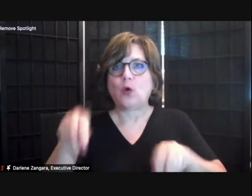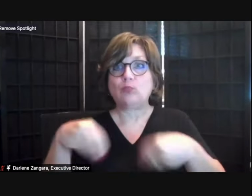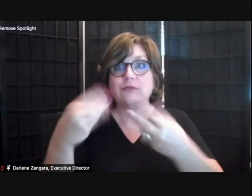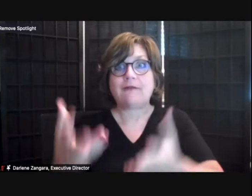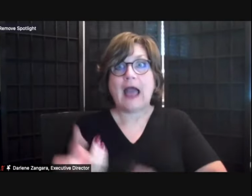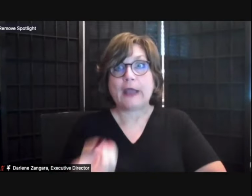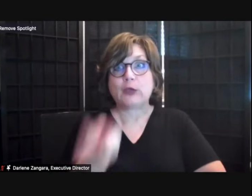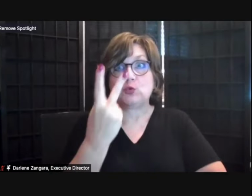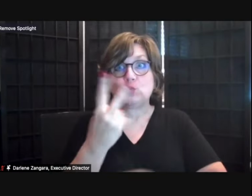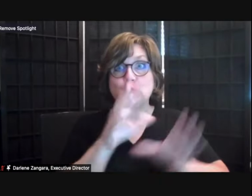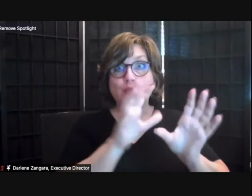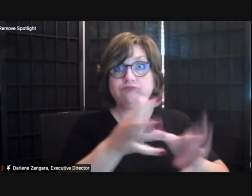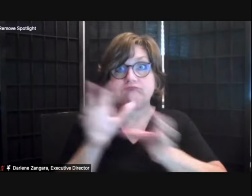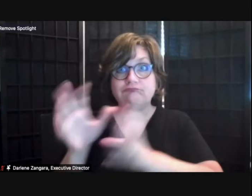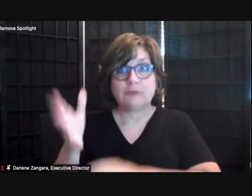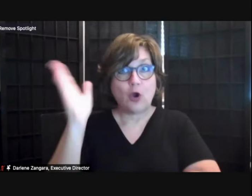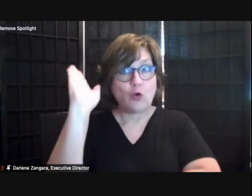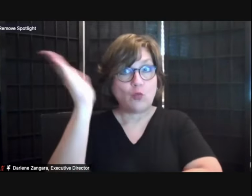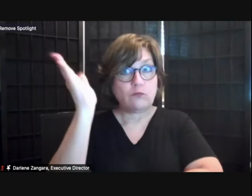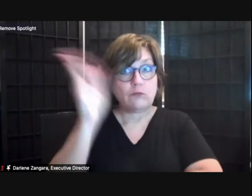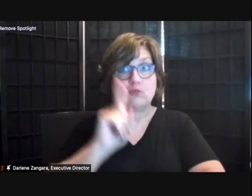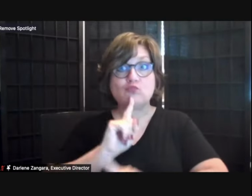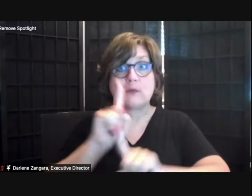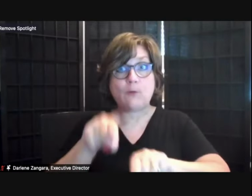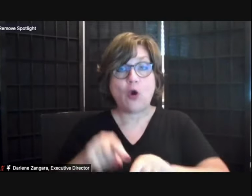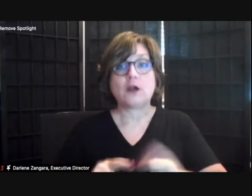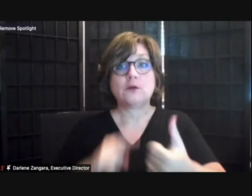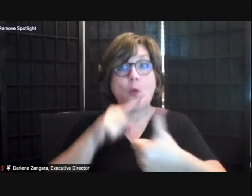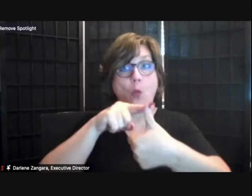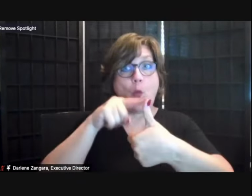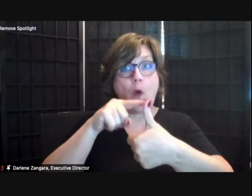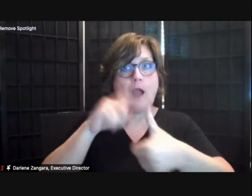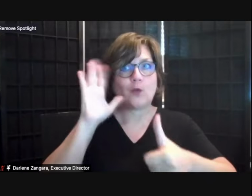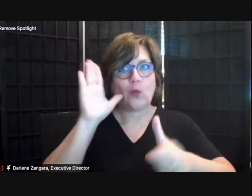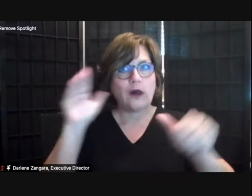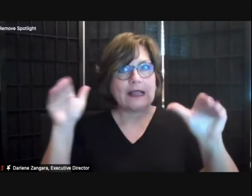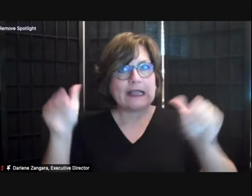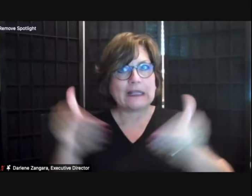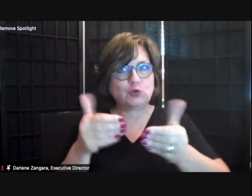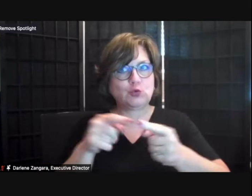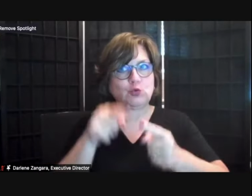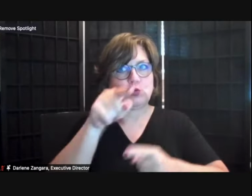two batches of presentation reports. In one report, we’ll